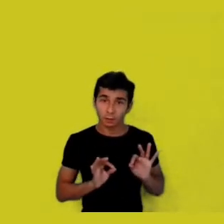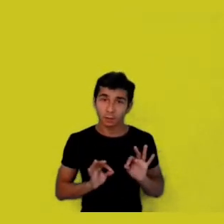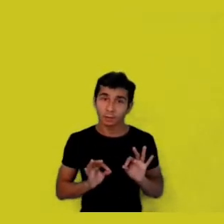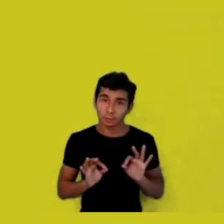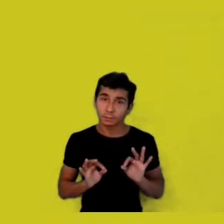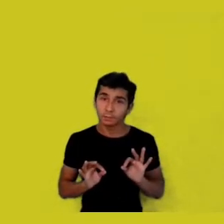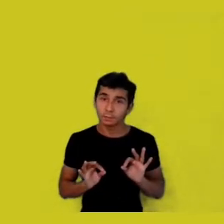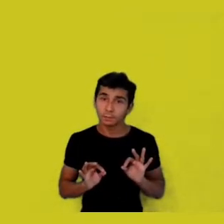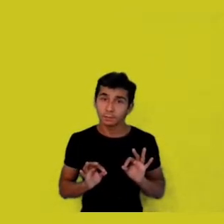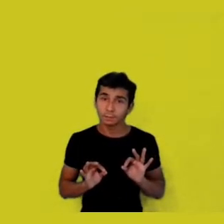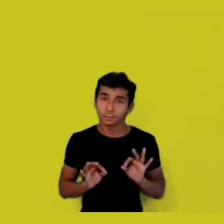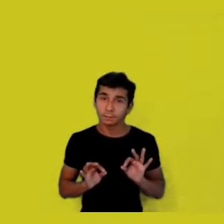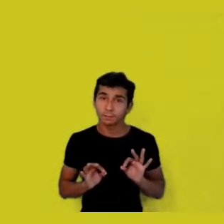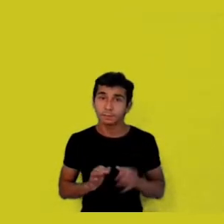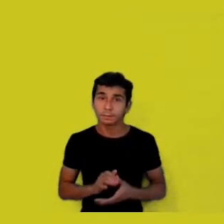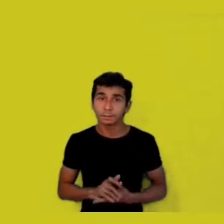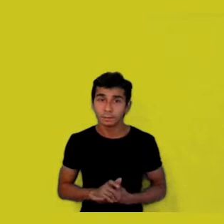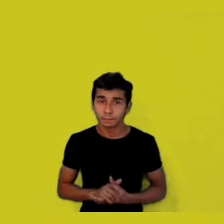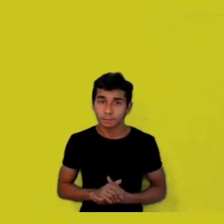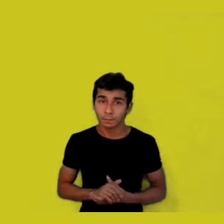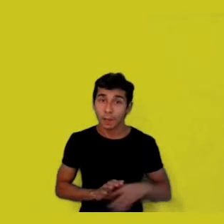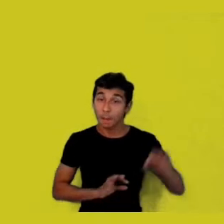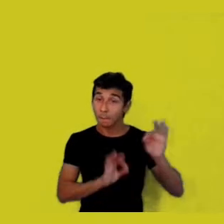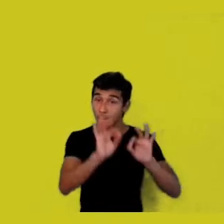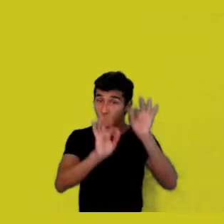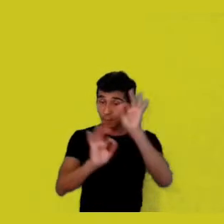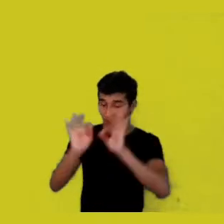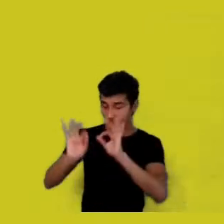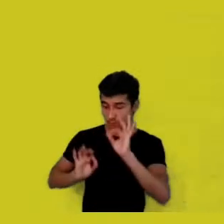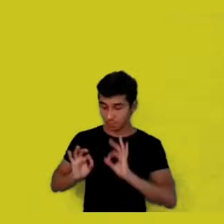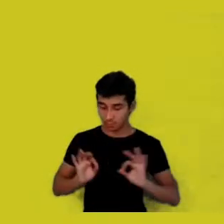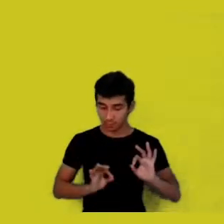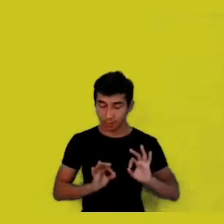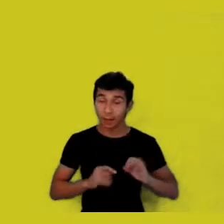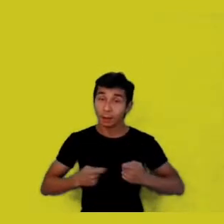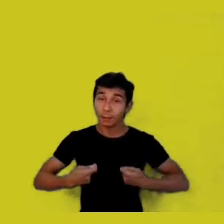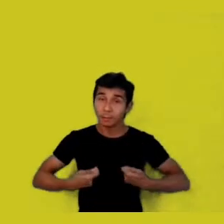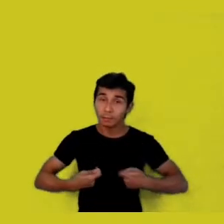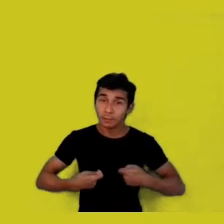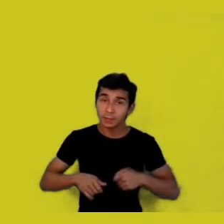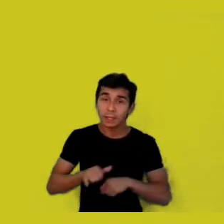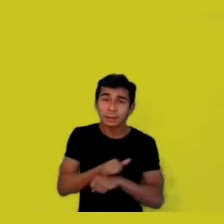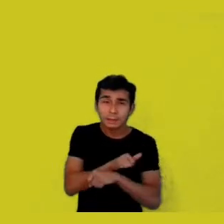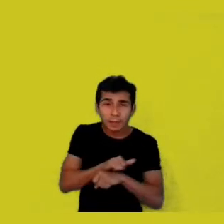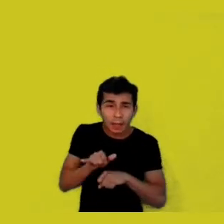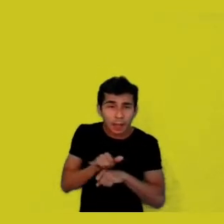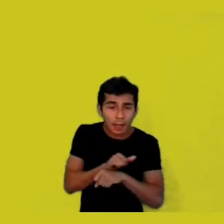it may have to do with technique, with lowering expectations, anxieties,